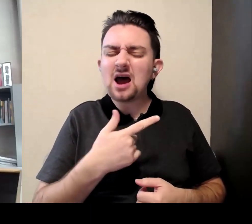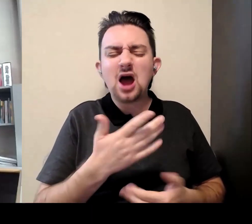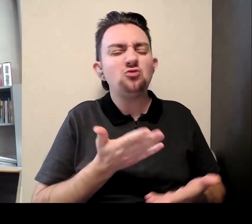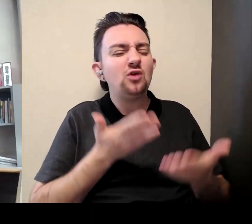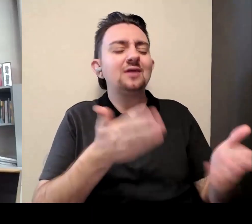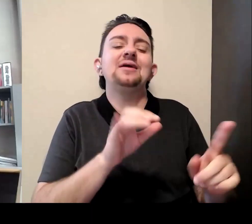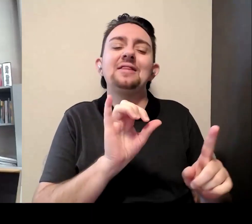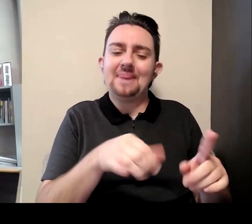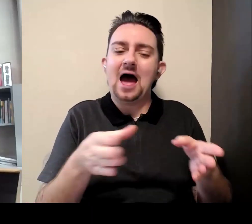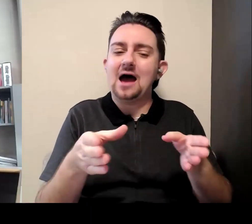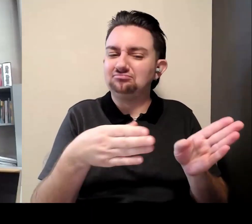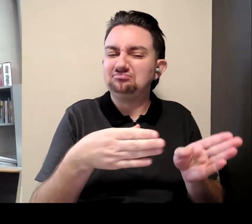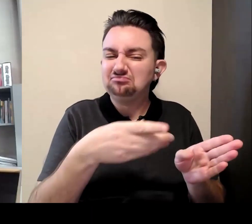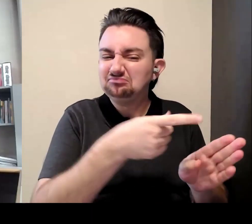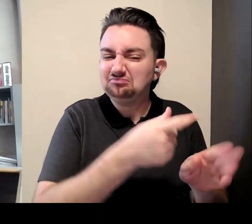And if you have a chance to look at the research